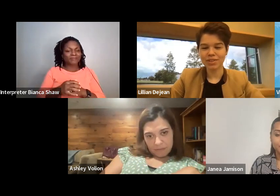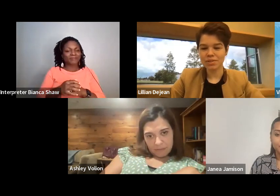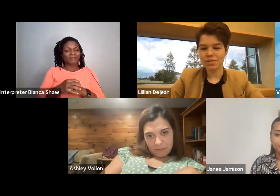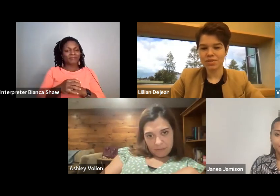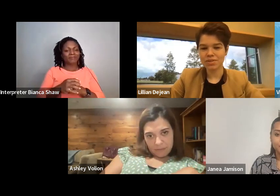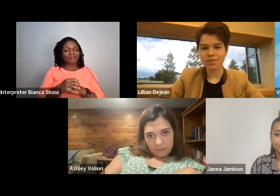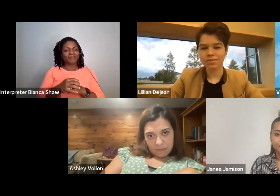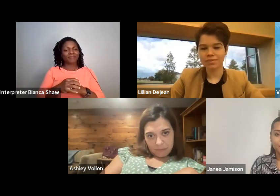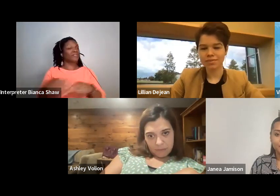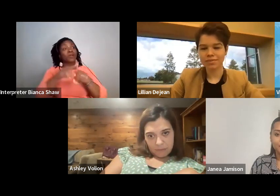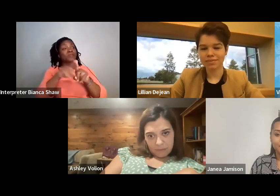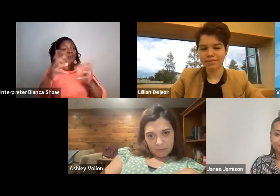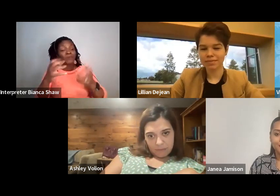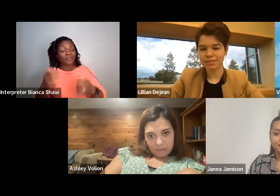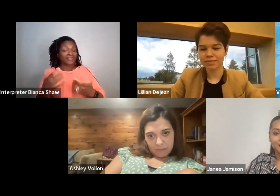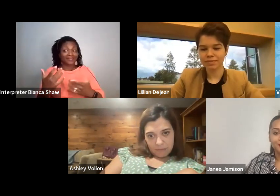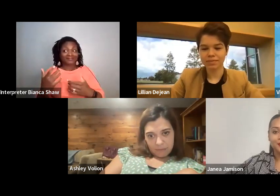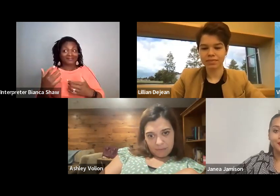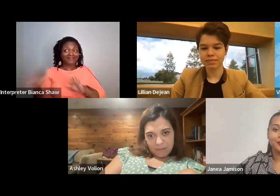I also wanted to echo a big big Thank you.